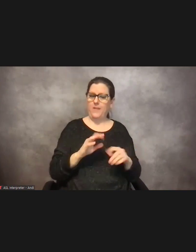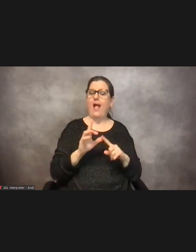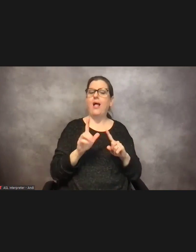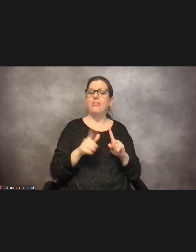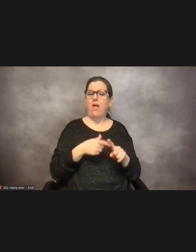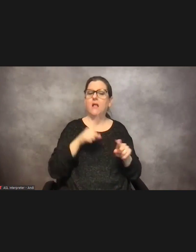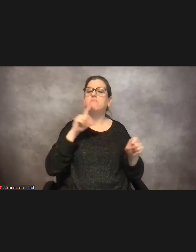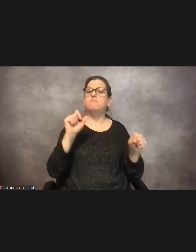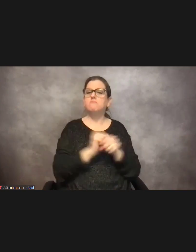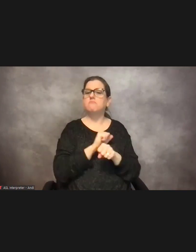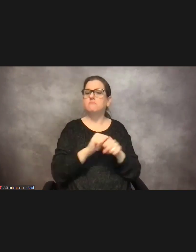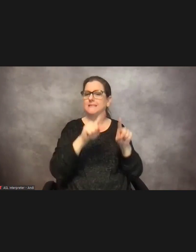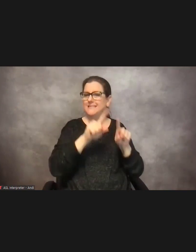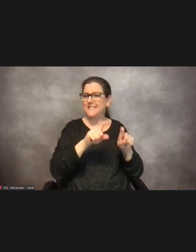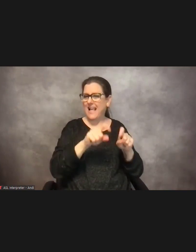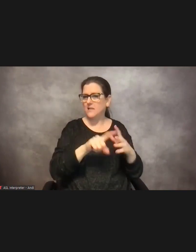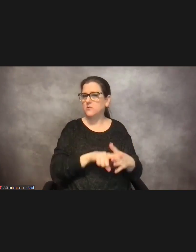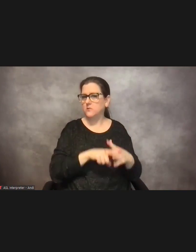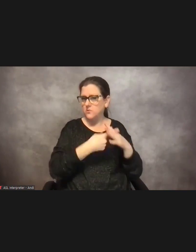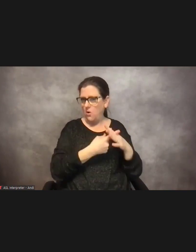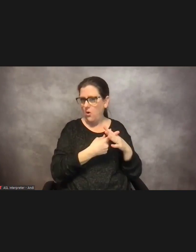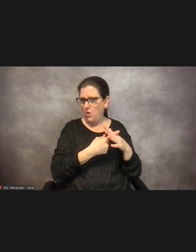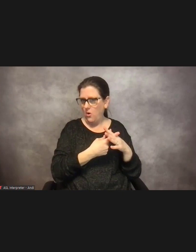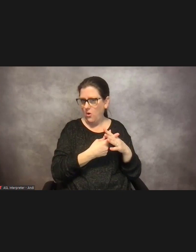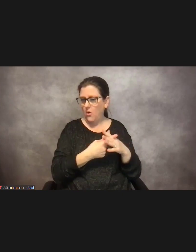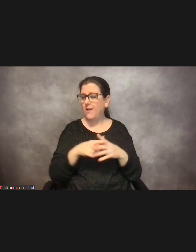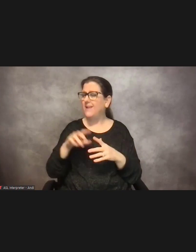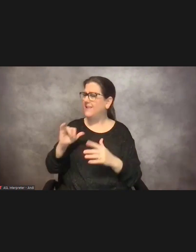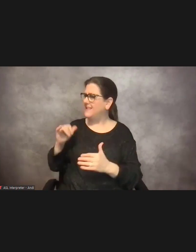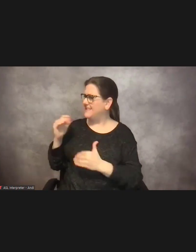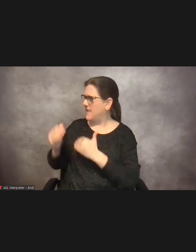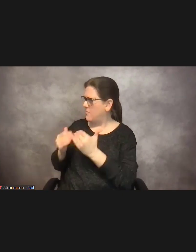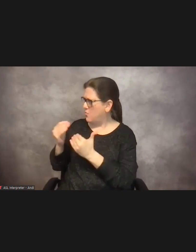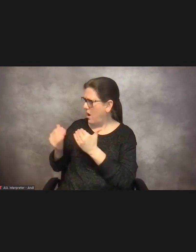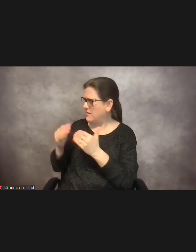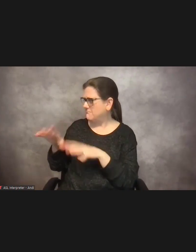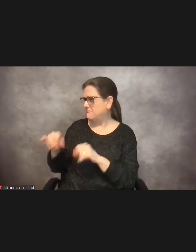when the actual screening is started.>>: So, that process,